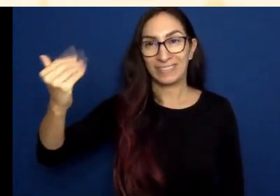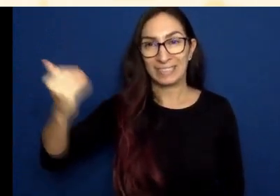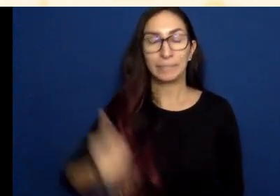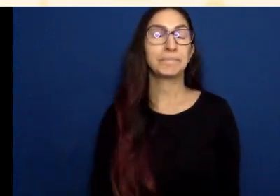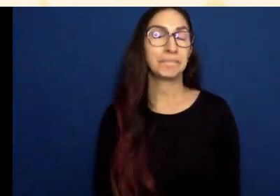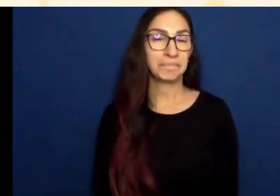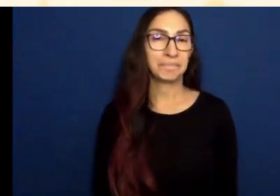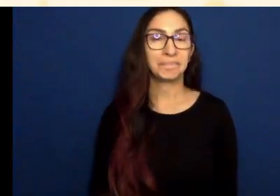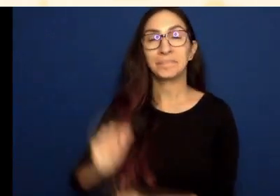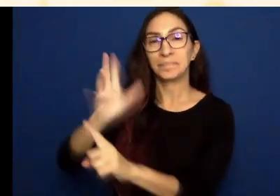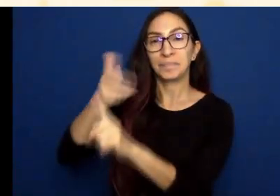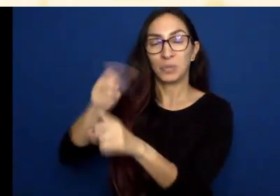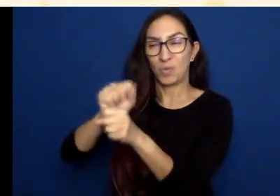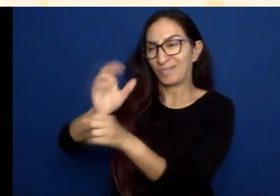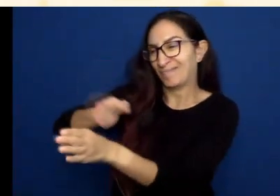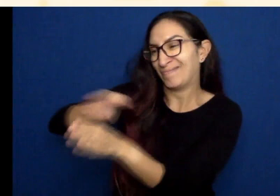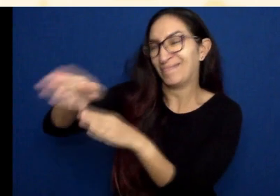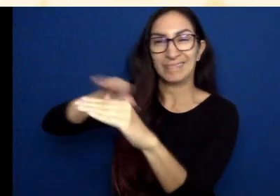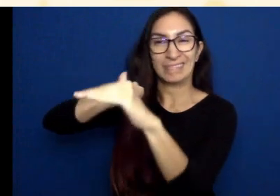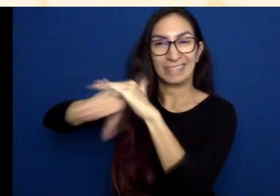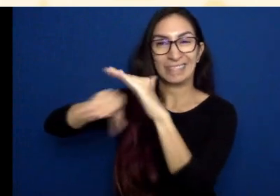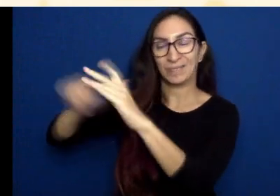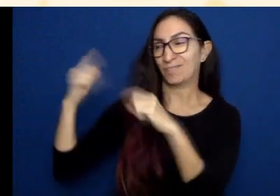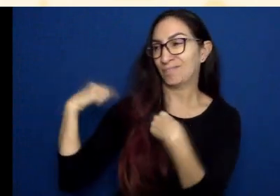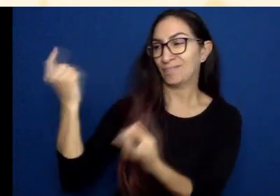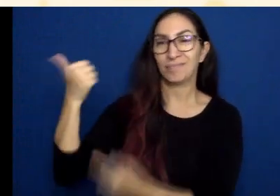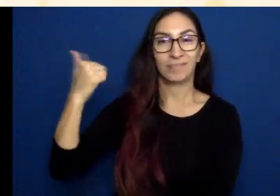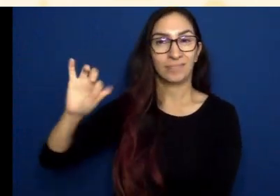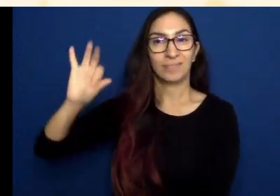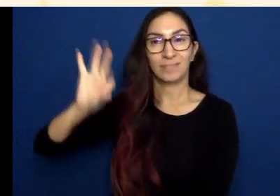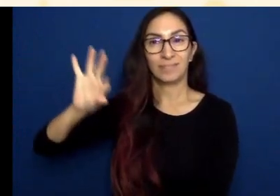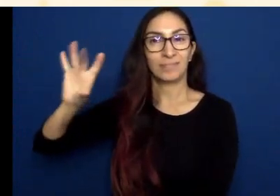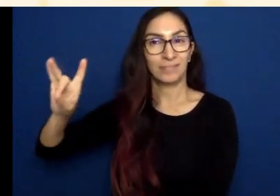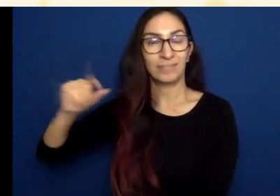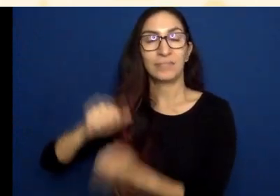A Little bit about Gian. She is the CEO, Founder, and President of AccessibilityOz,